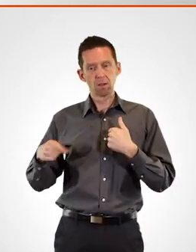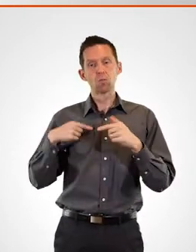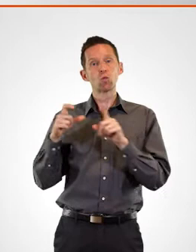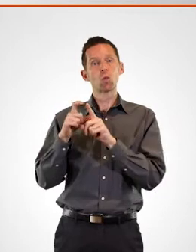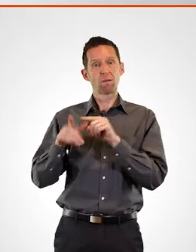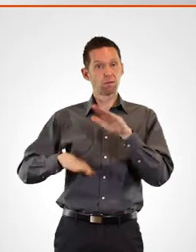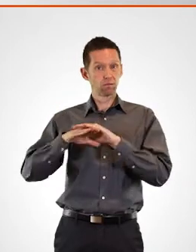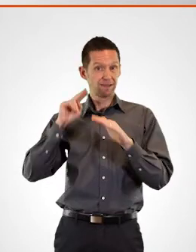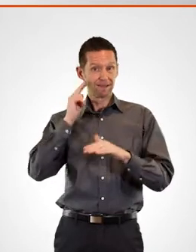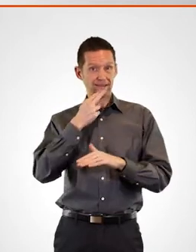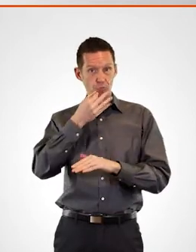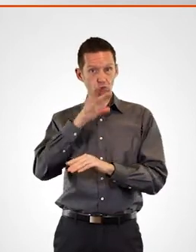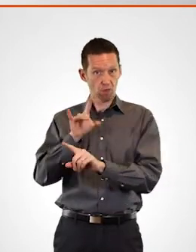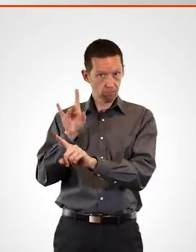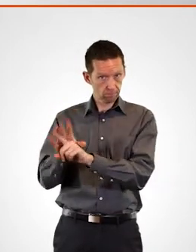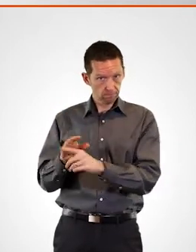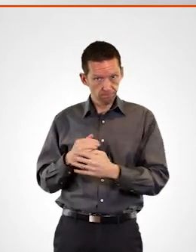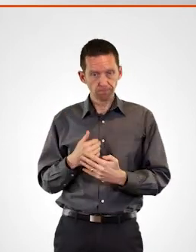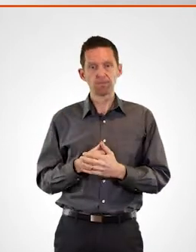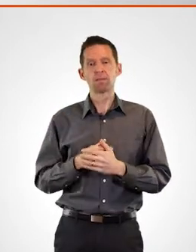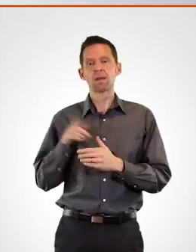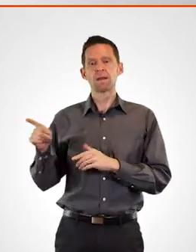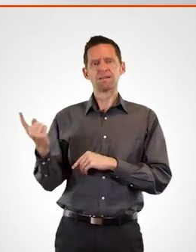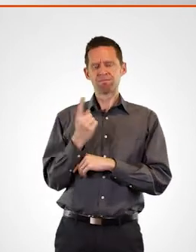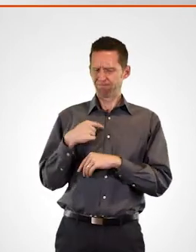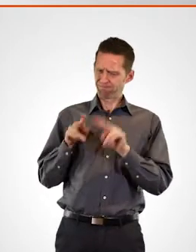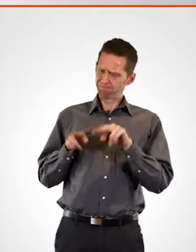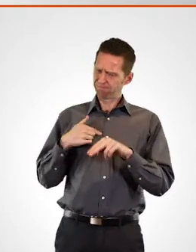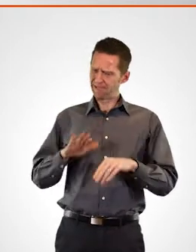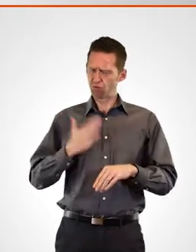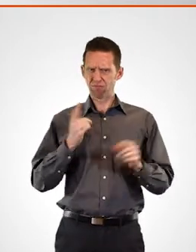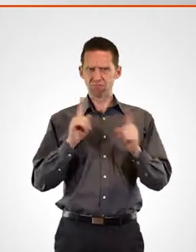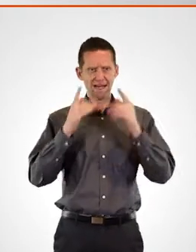She is a profoundly deaf child and I really got interested in the education of the deaf